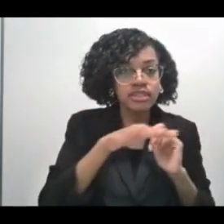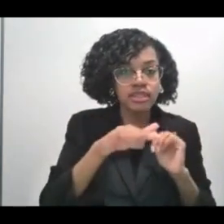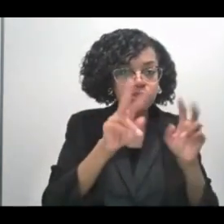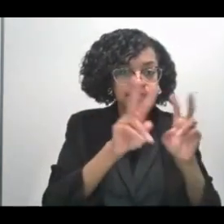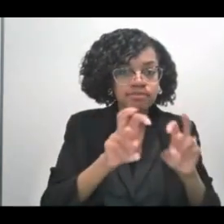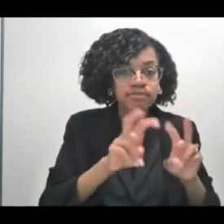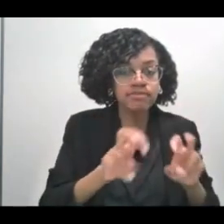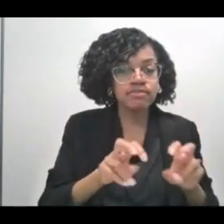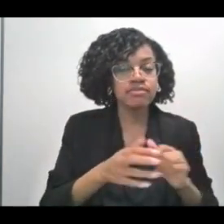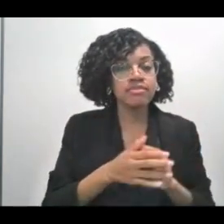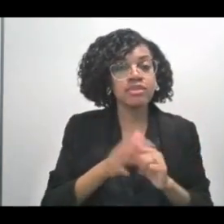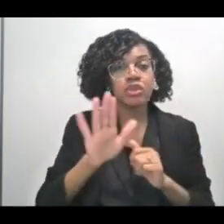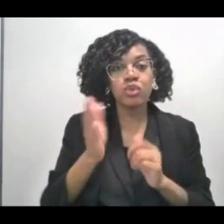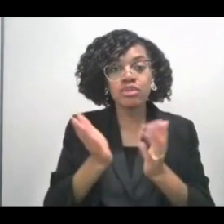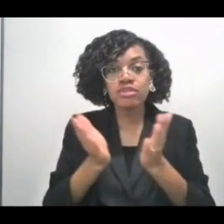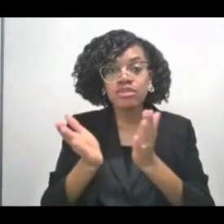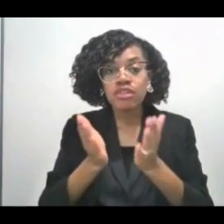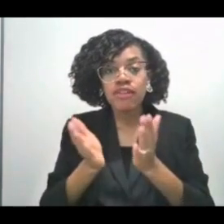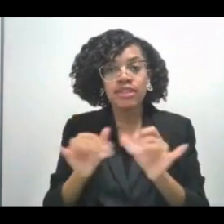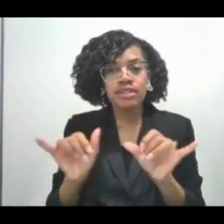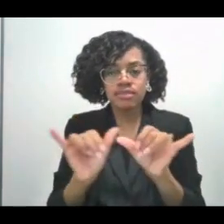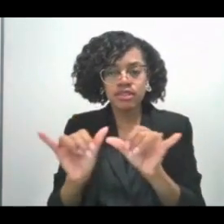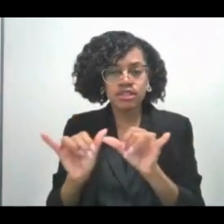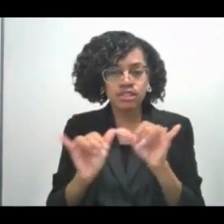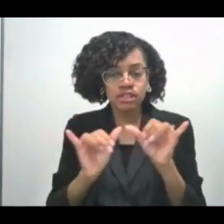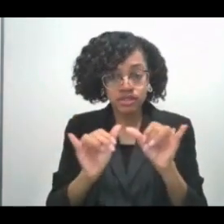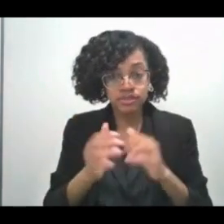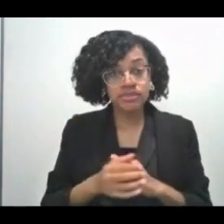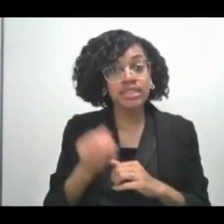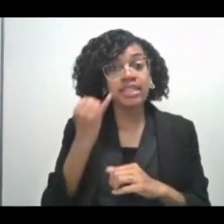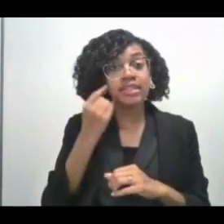measure an impact and a baseline, then you can also